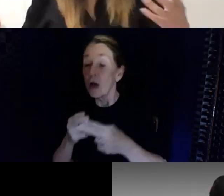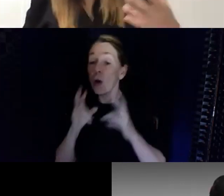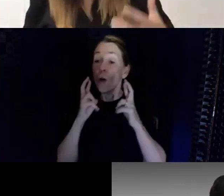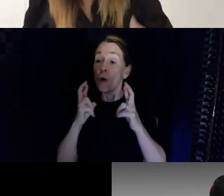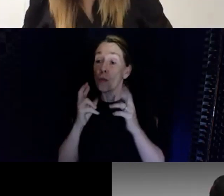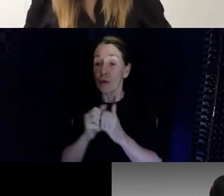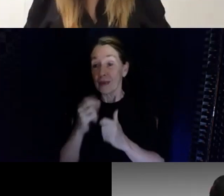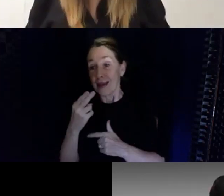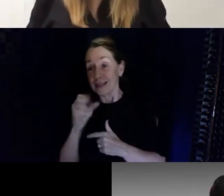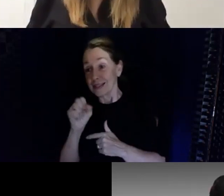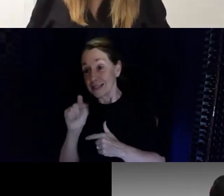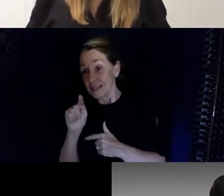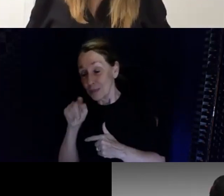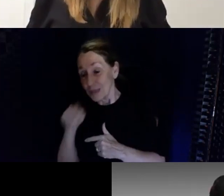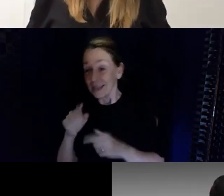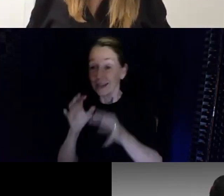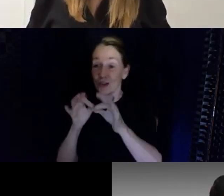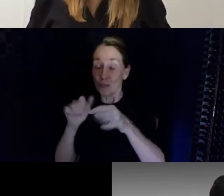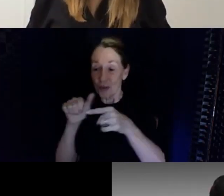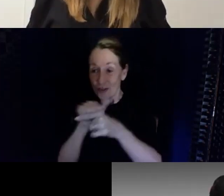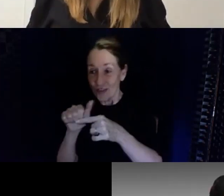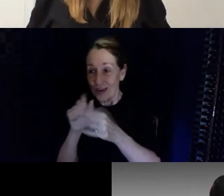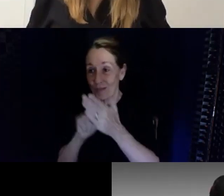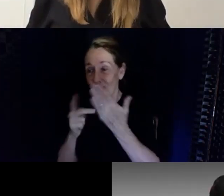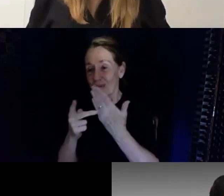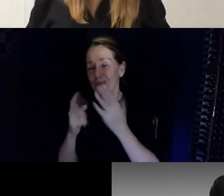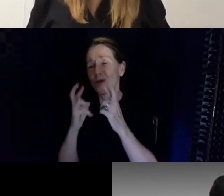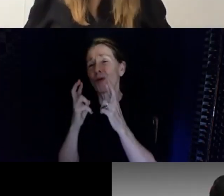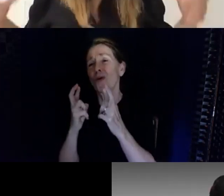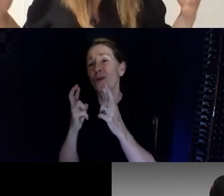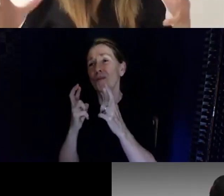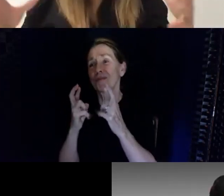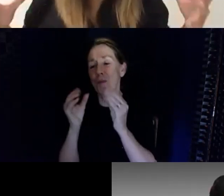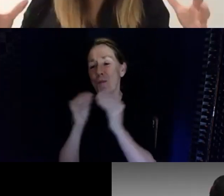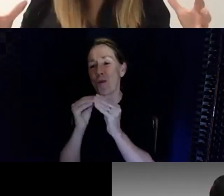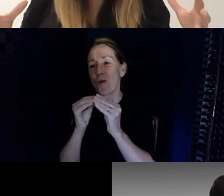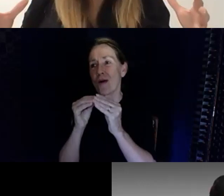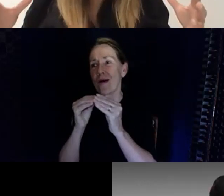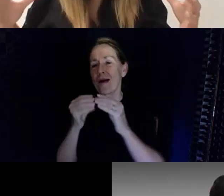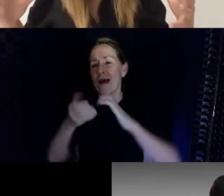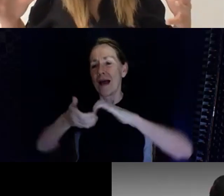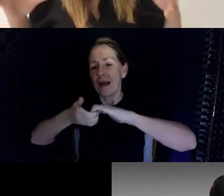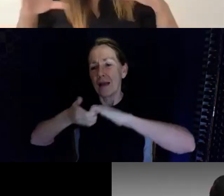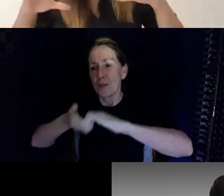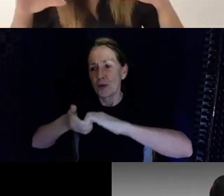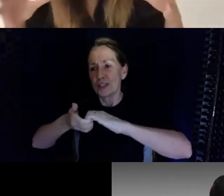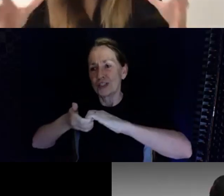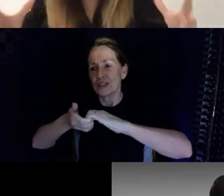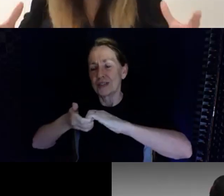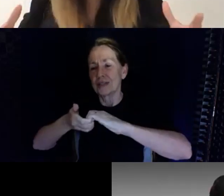I THINK IT'S INDICATIVE OF LARGER SYSTEMS ISSUES, LIKE CAROLINE SAID.